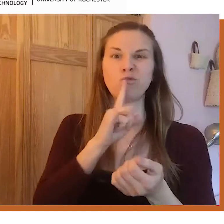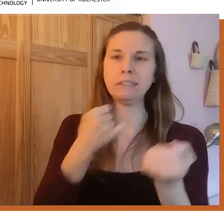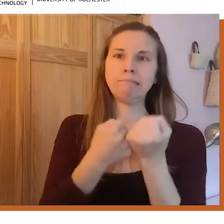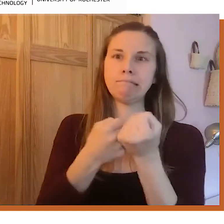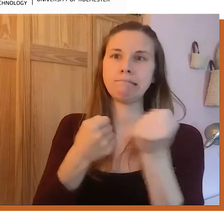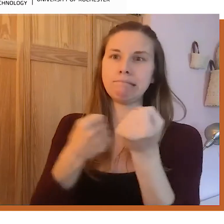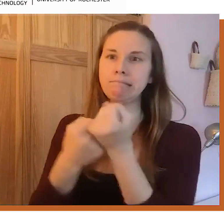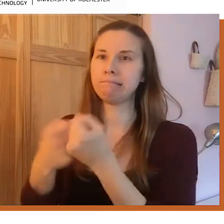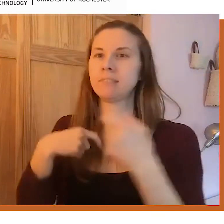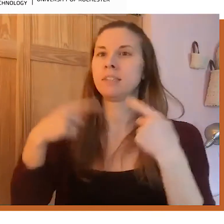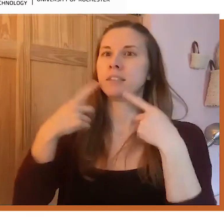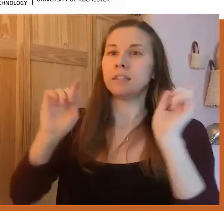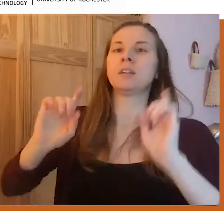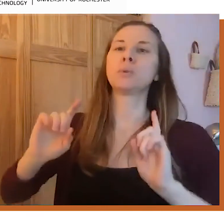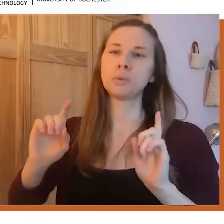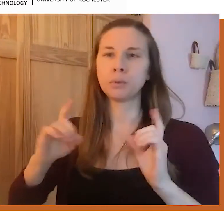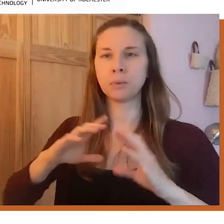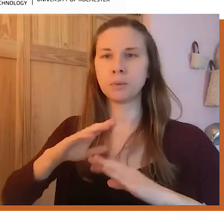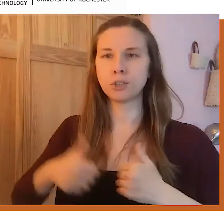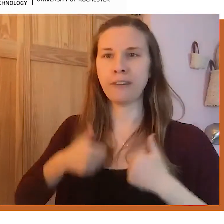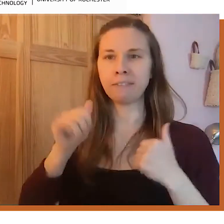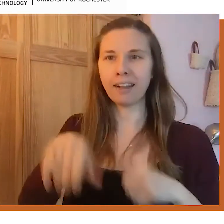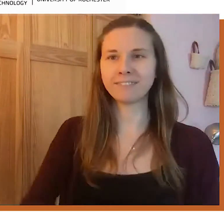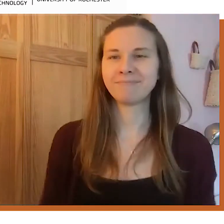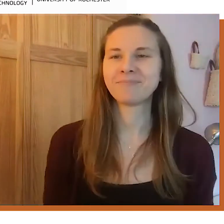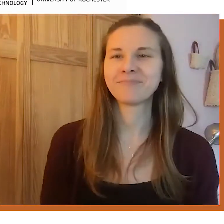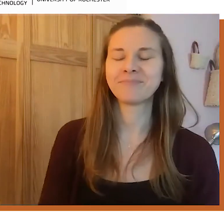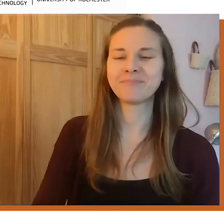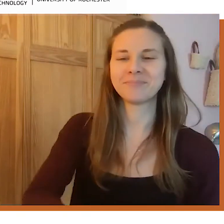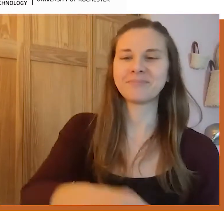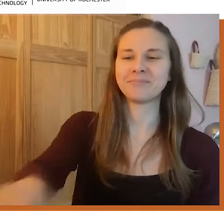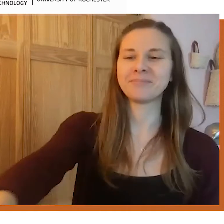who really were my rock to help me get through and survive medical school.